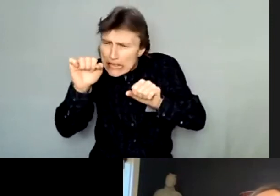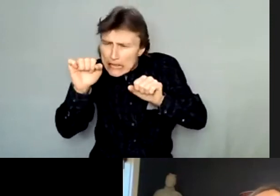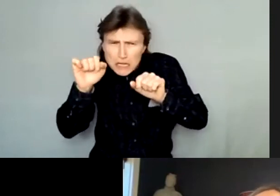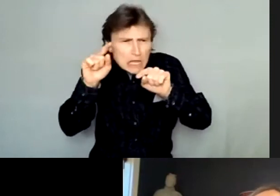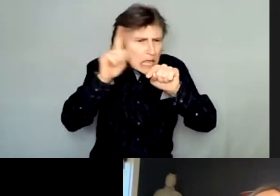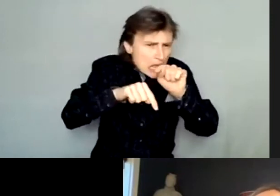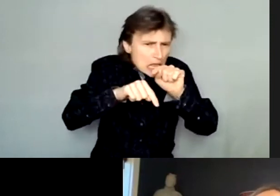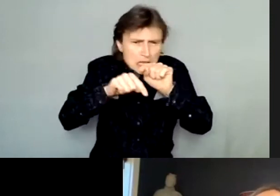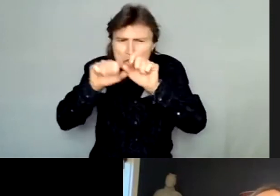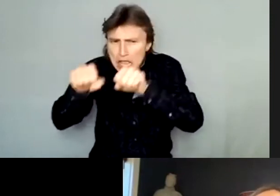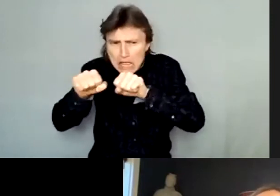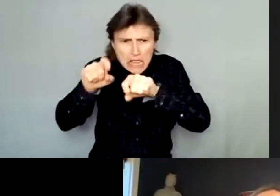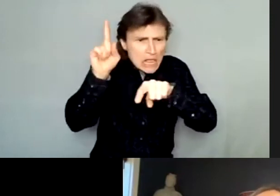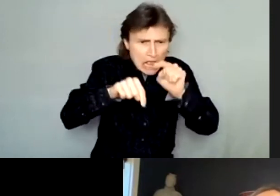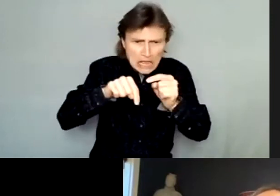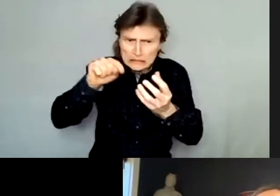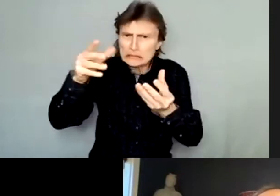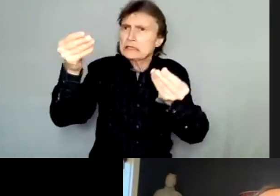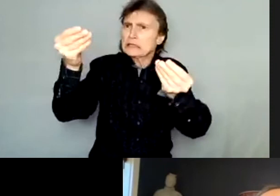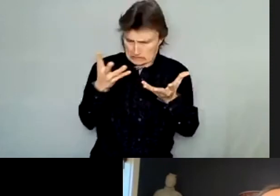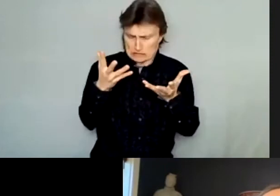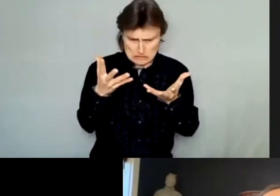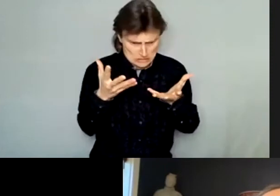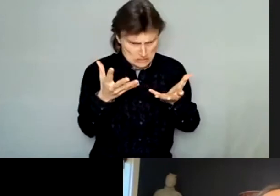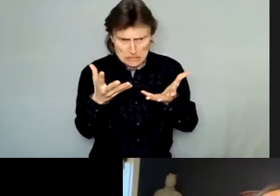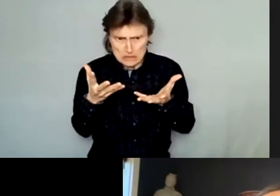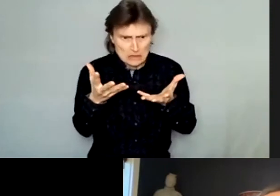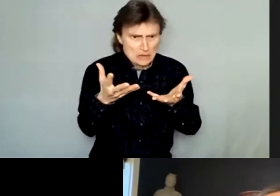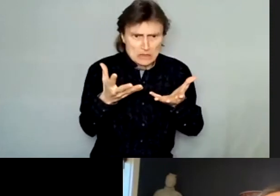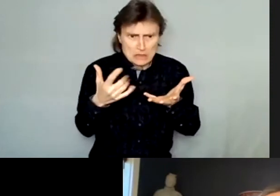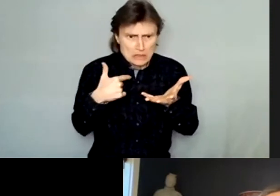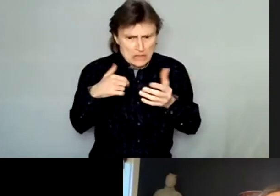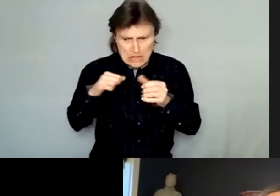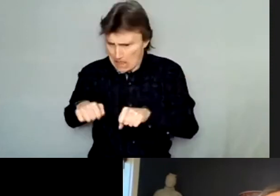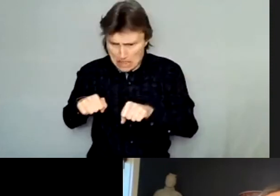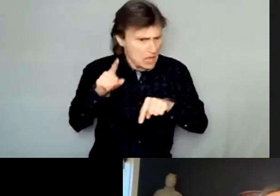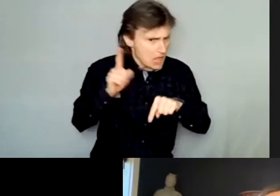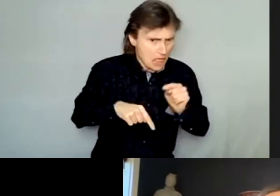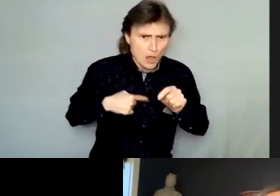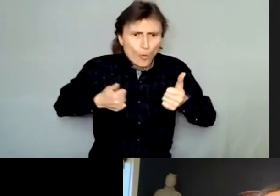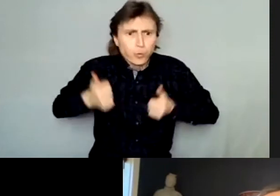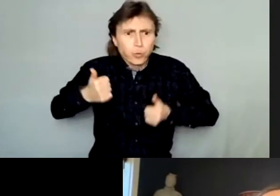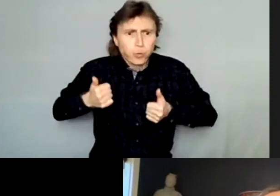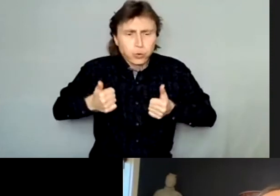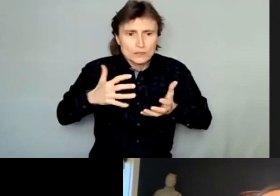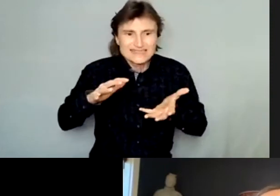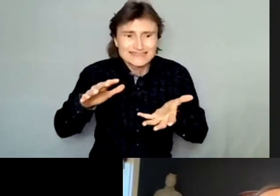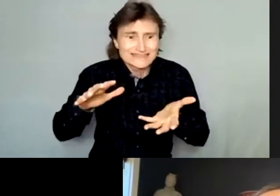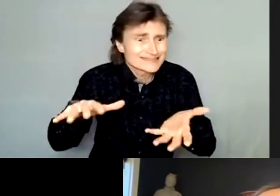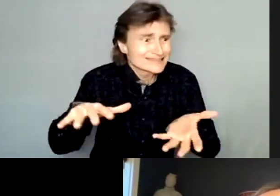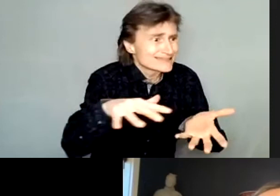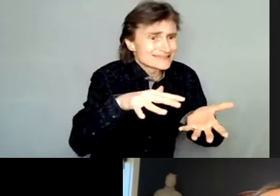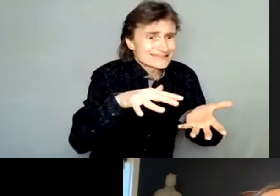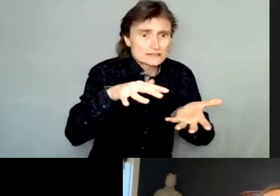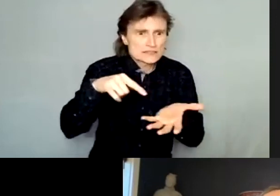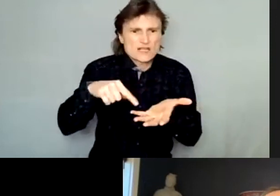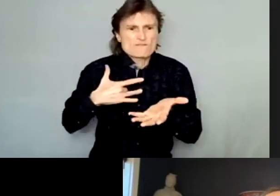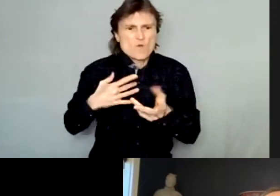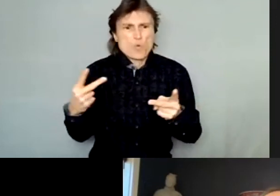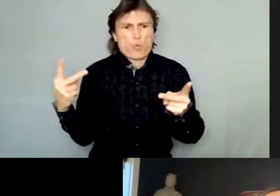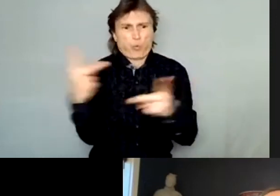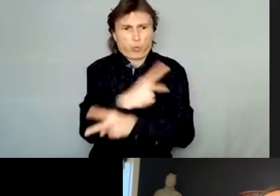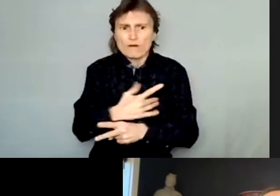And I have this deep belief that with the arts and with artists, we're gonna help our